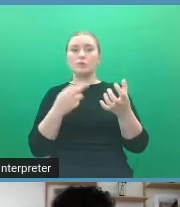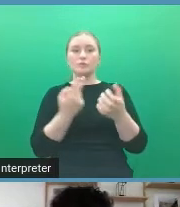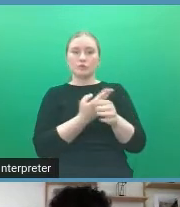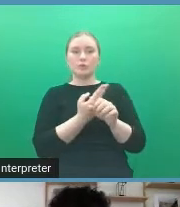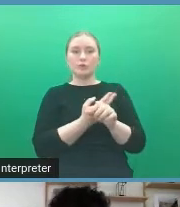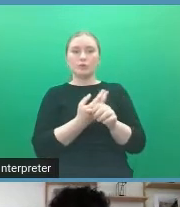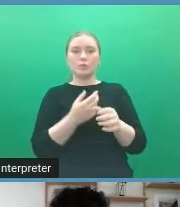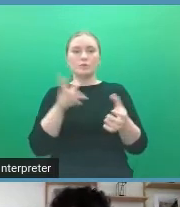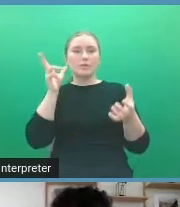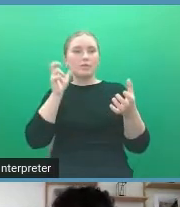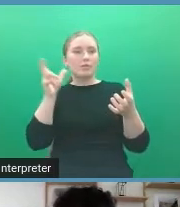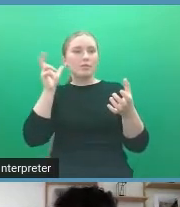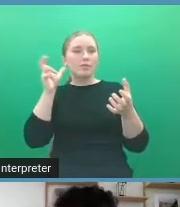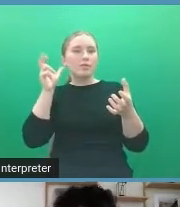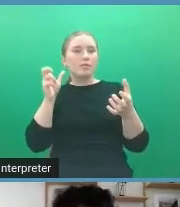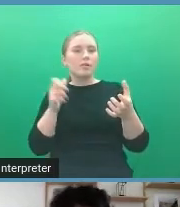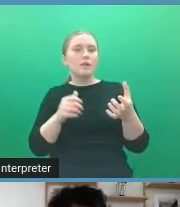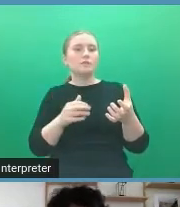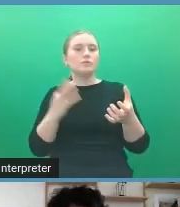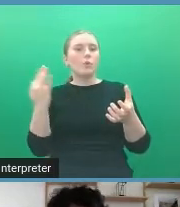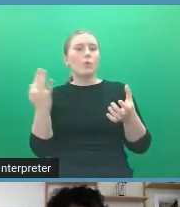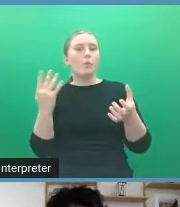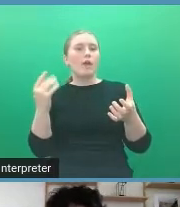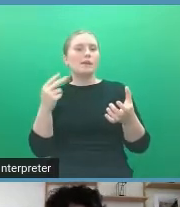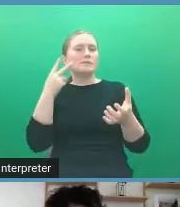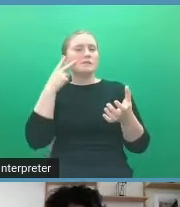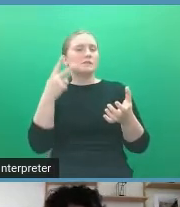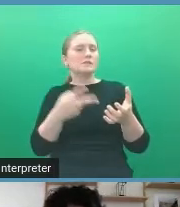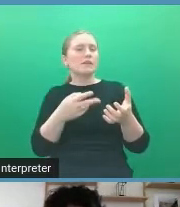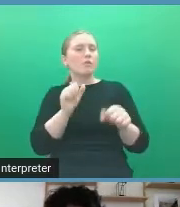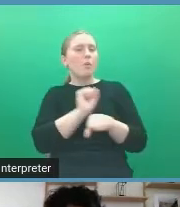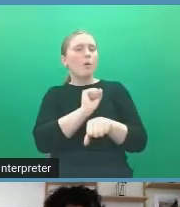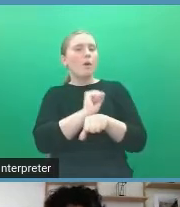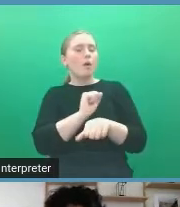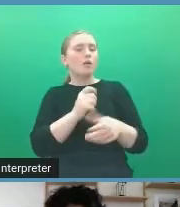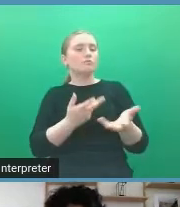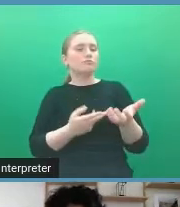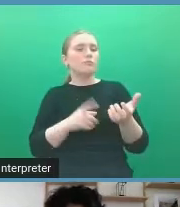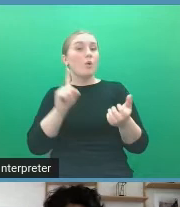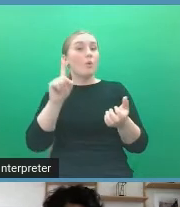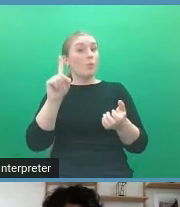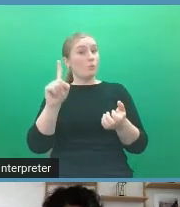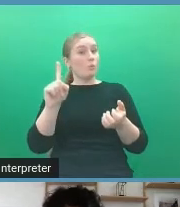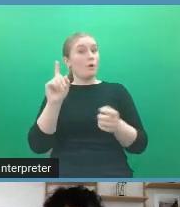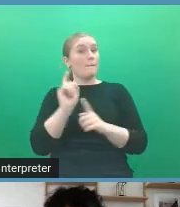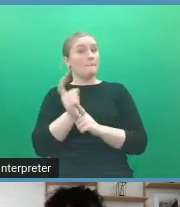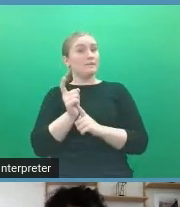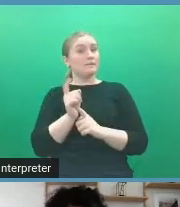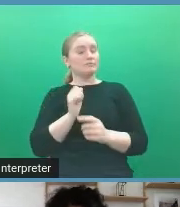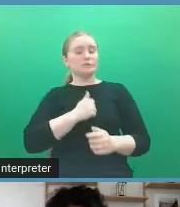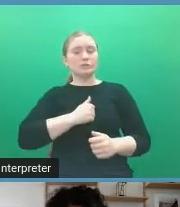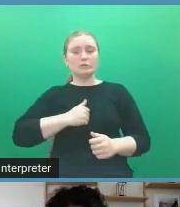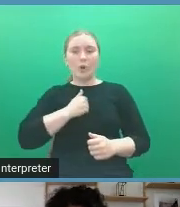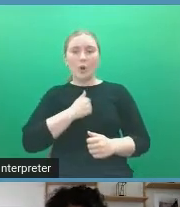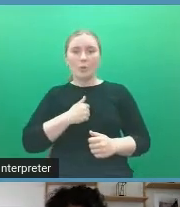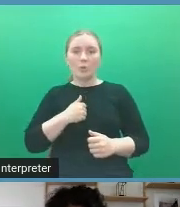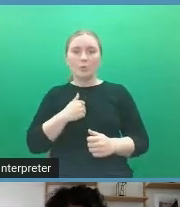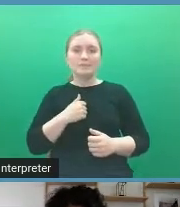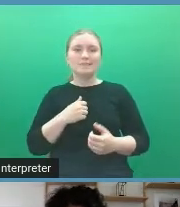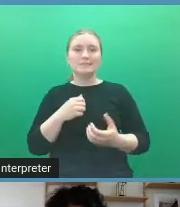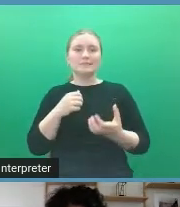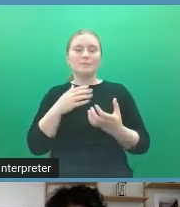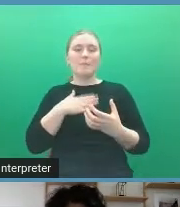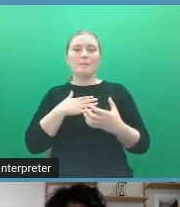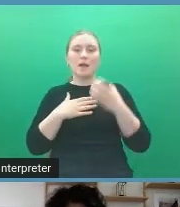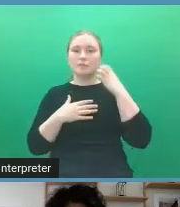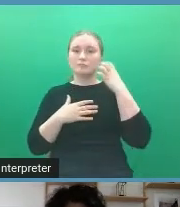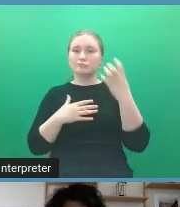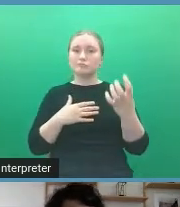this happen. Let's see if it does, one second forgive the phone usage but you do at least get